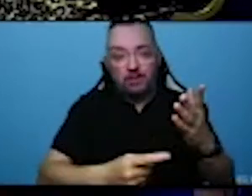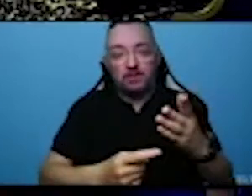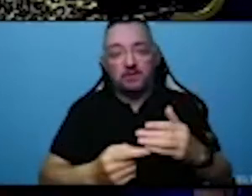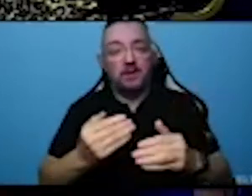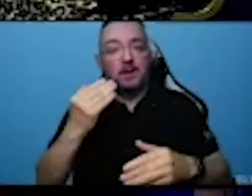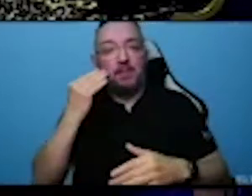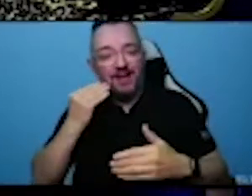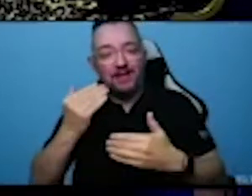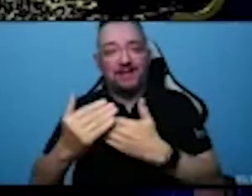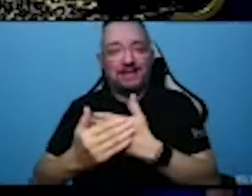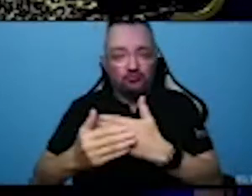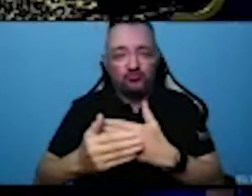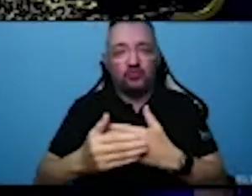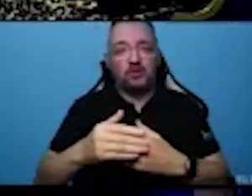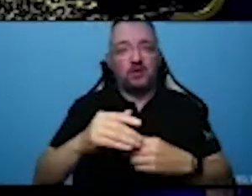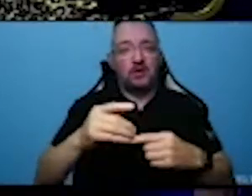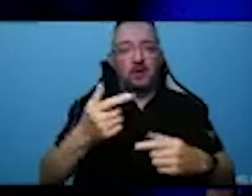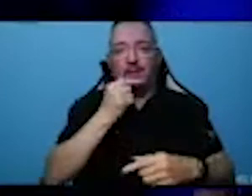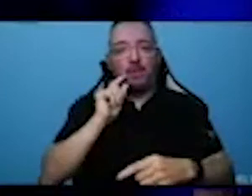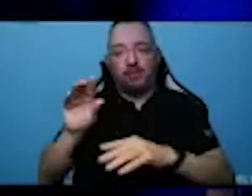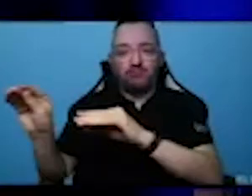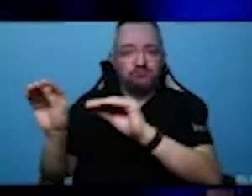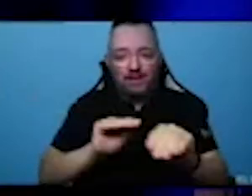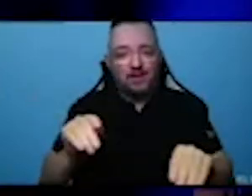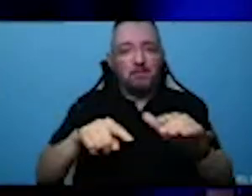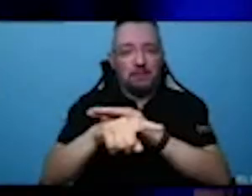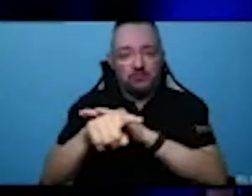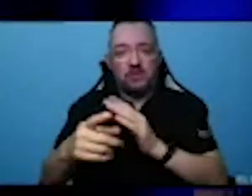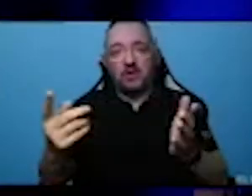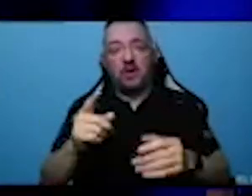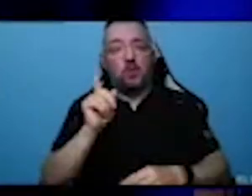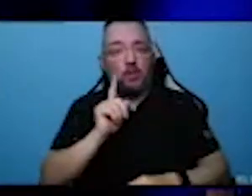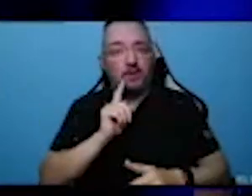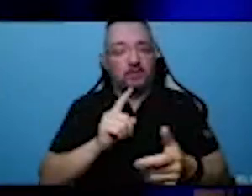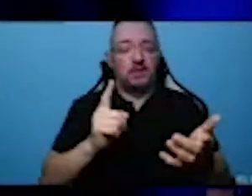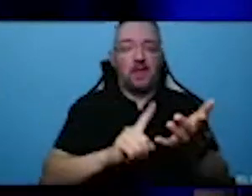migrants, women, the LGBT community and more, were more likely to be